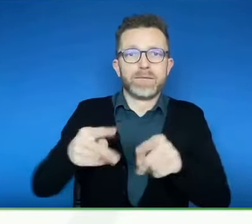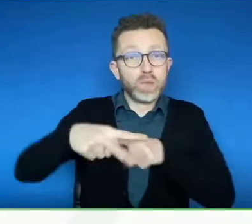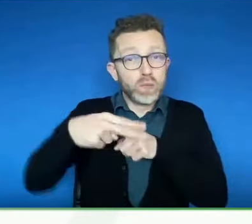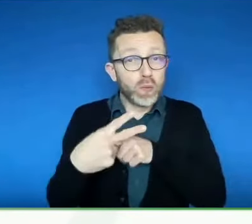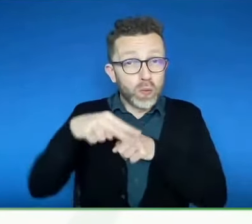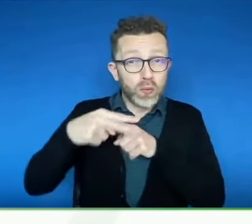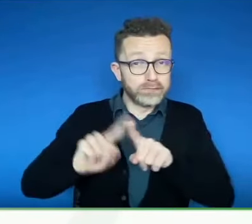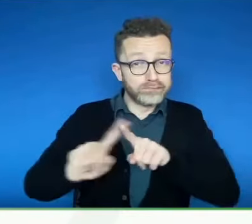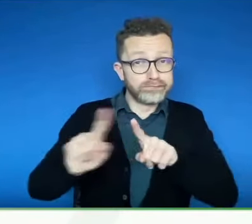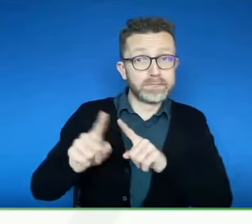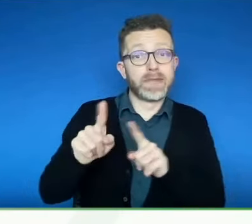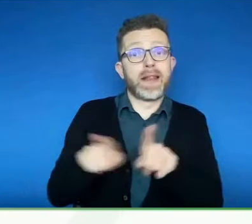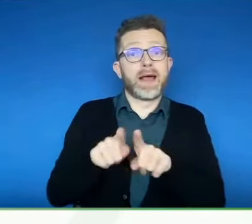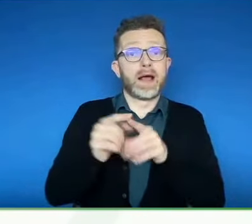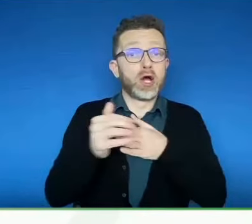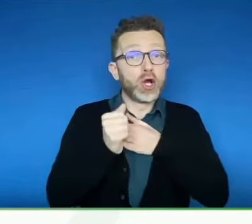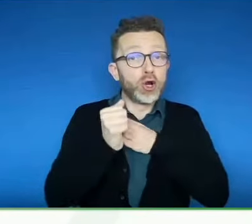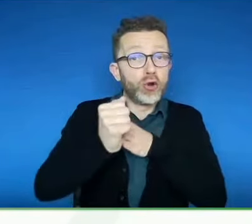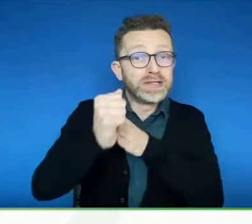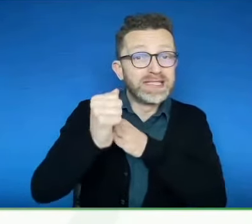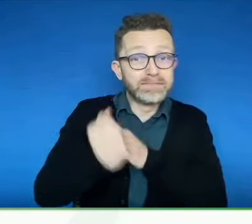OK, so do we do this?